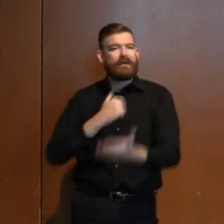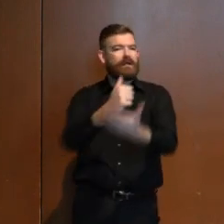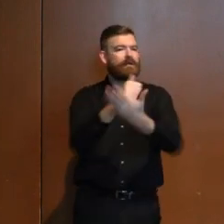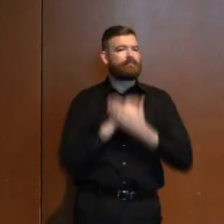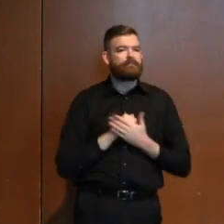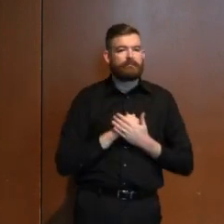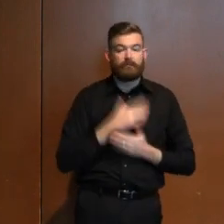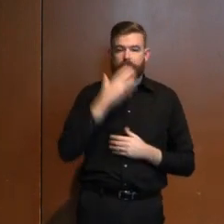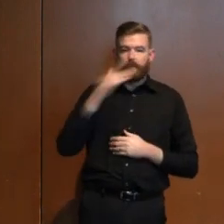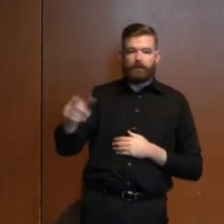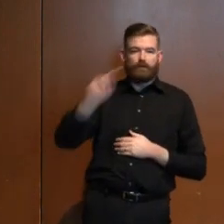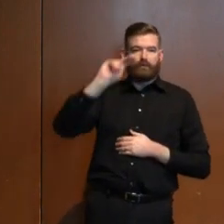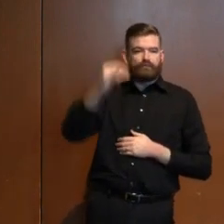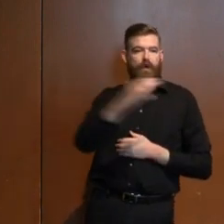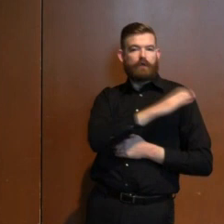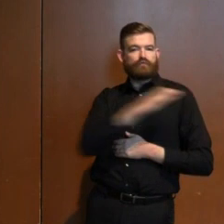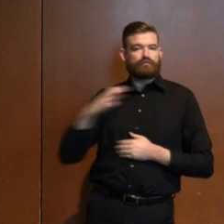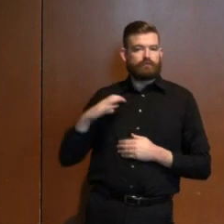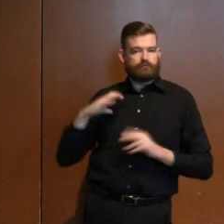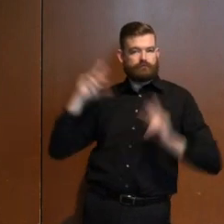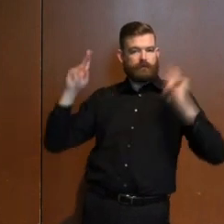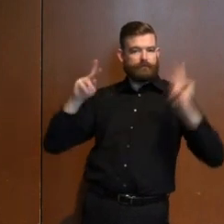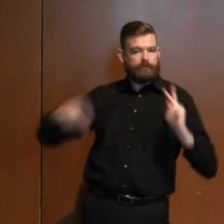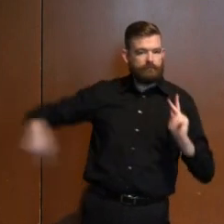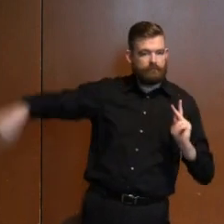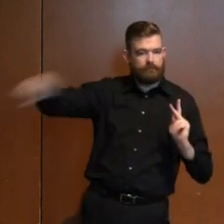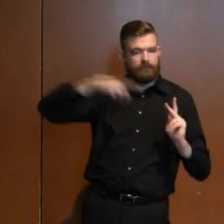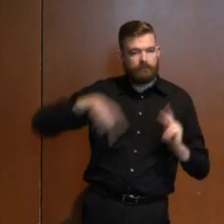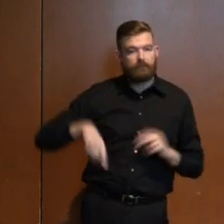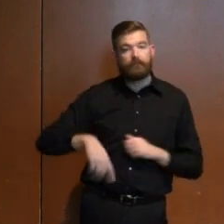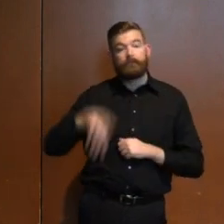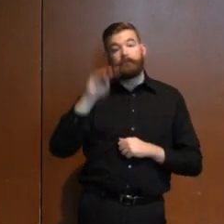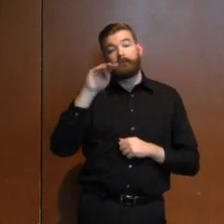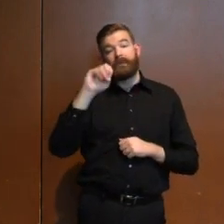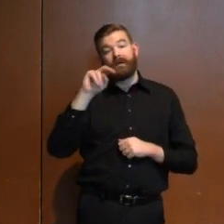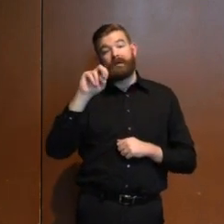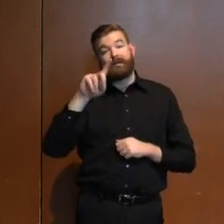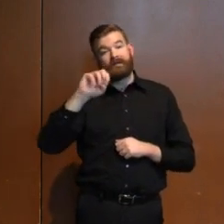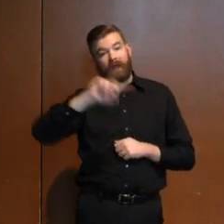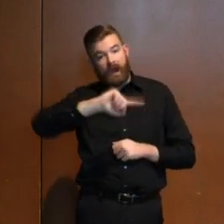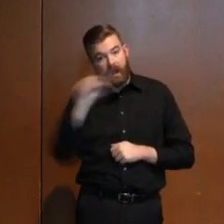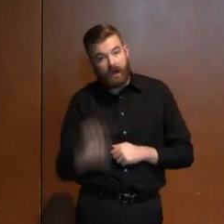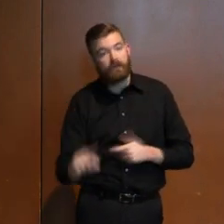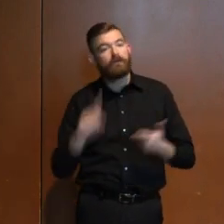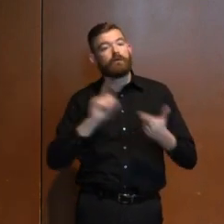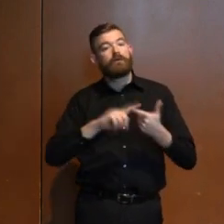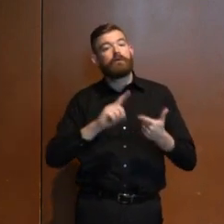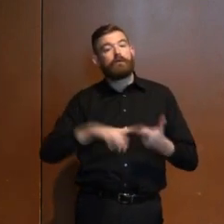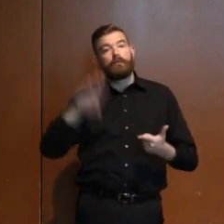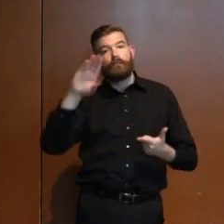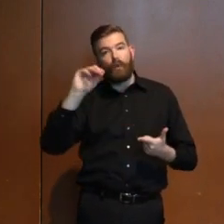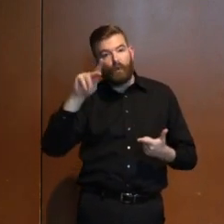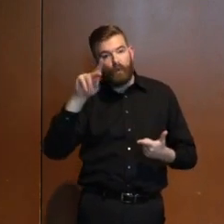FIGHTING TOOTH AND NAIL FOR IT. I PARTICULARLY WANT TO THANK